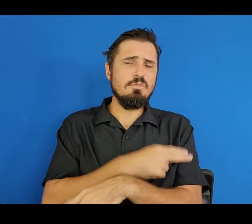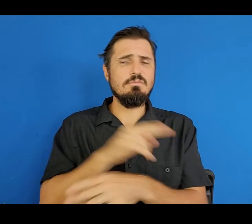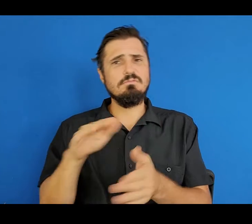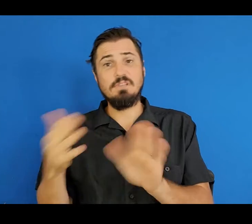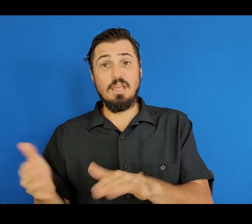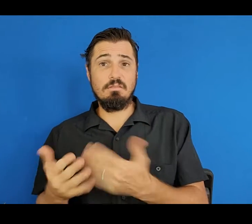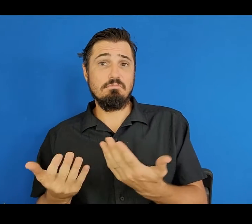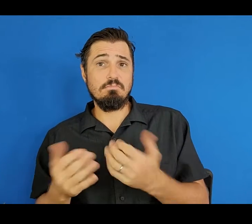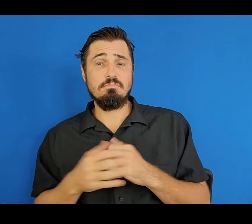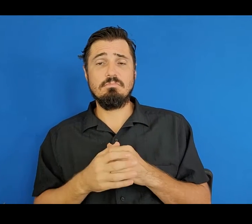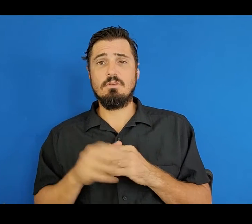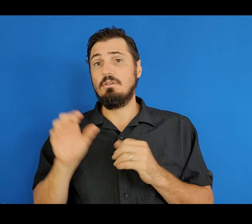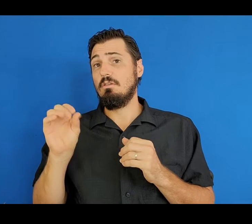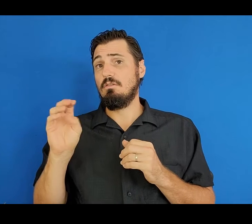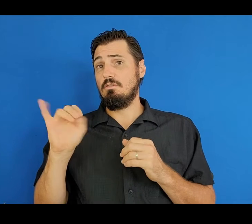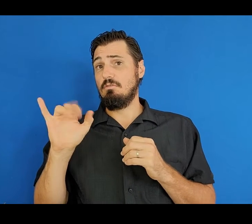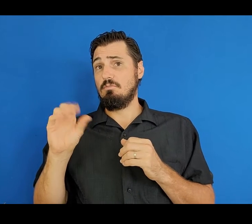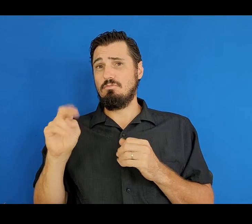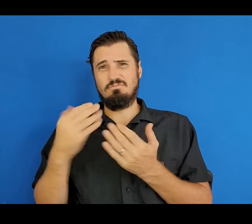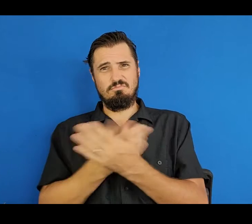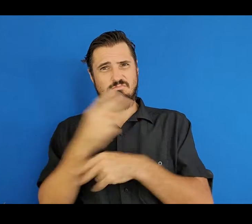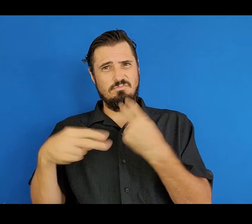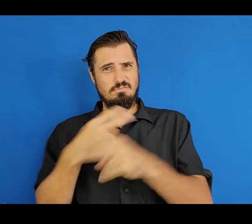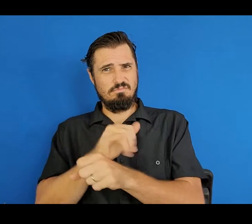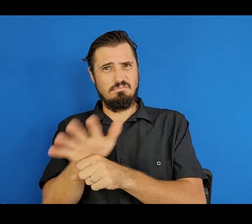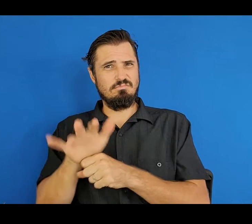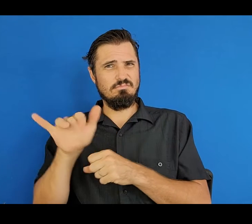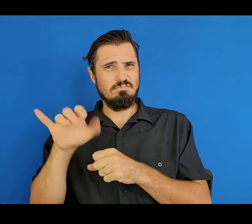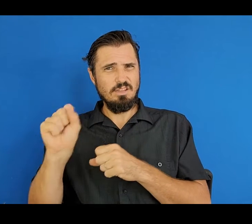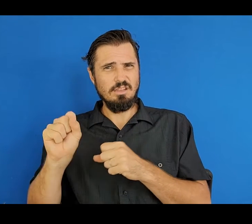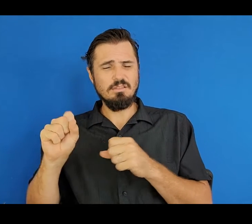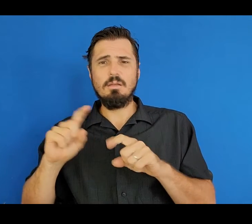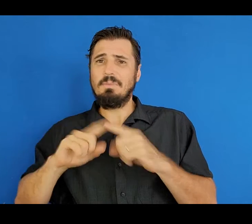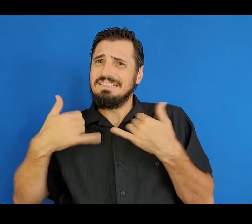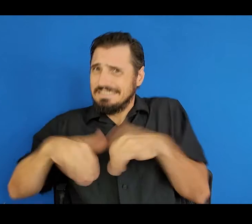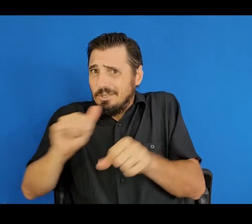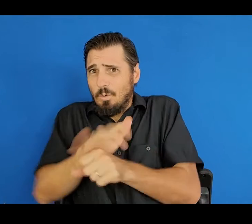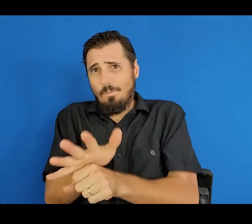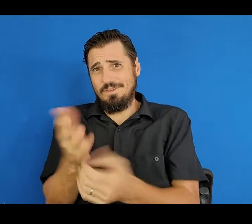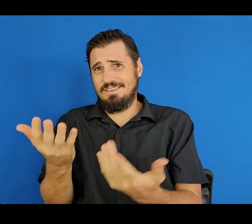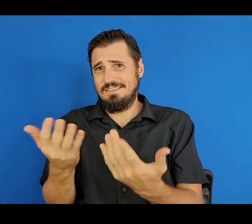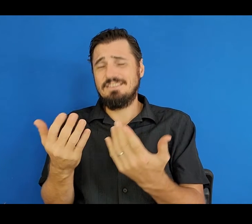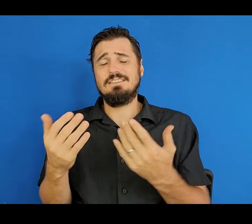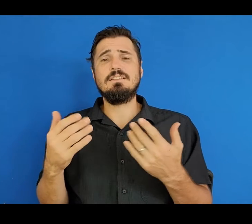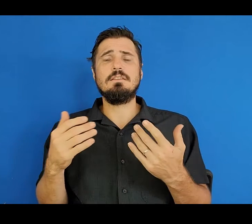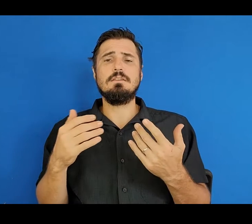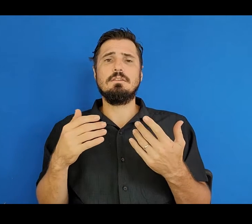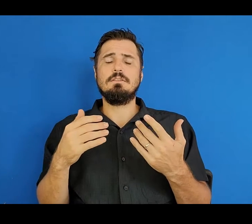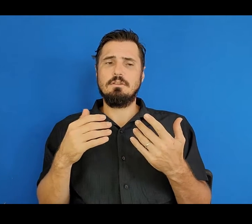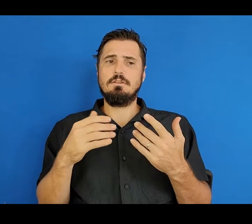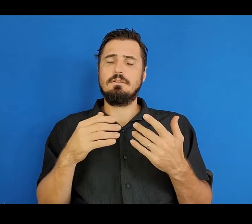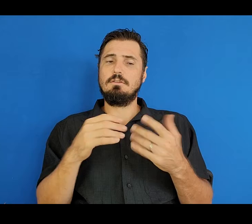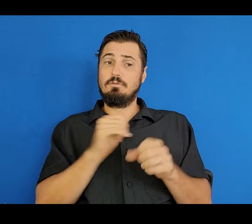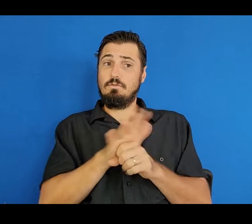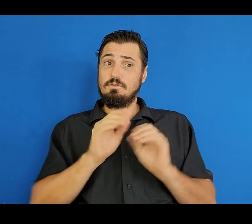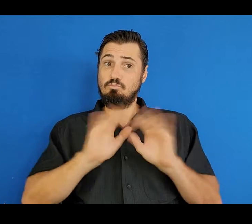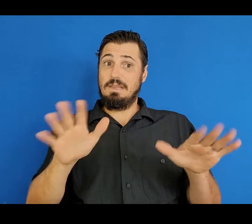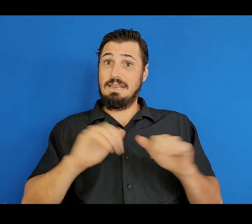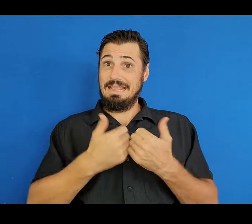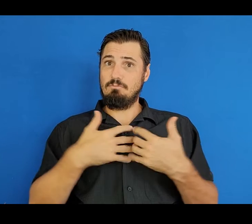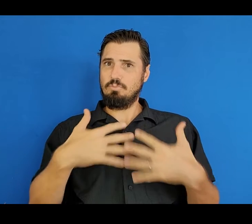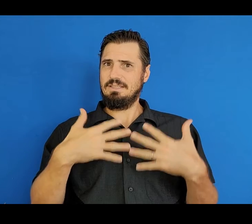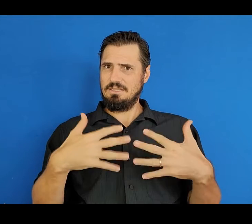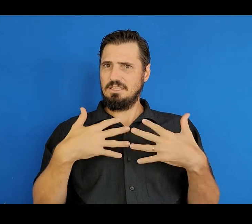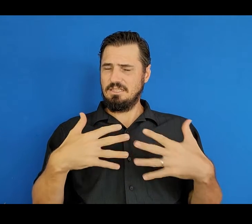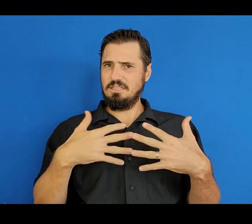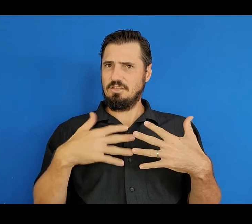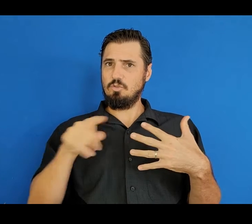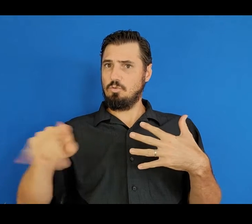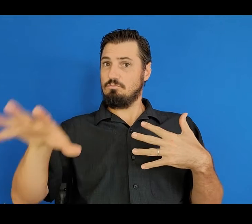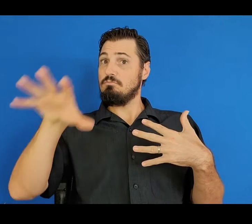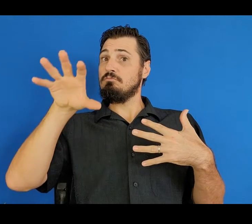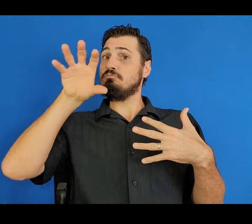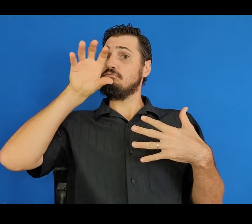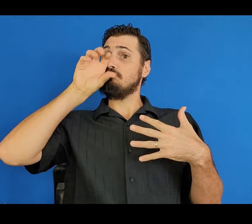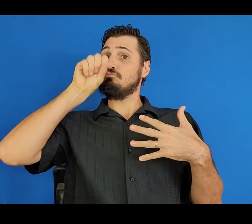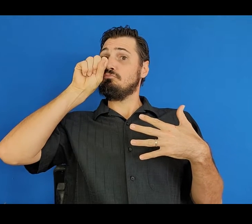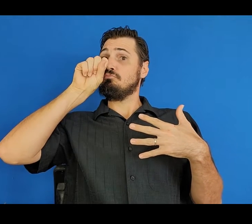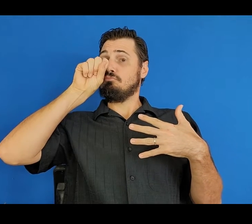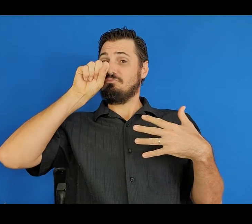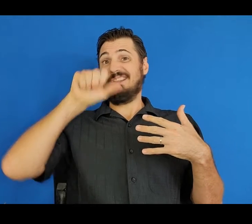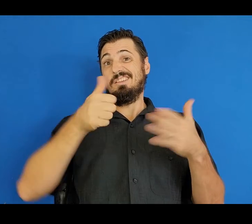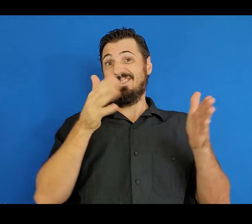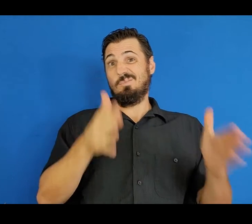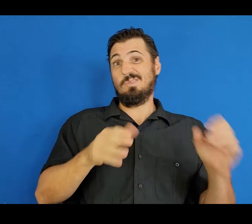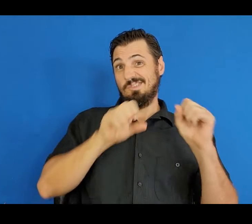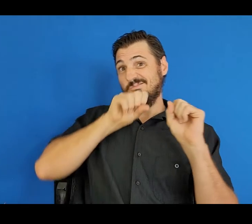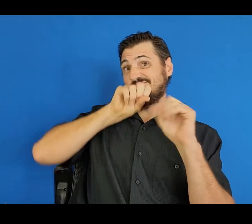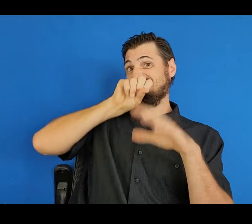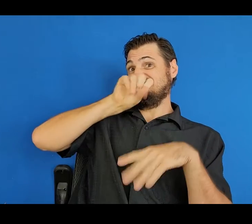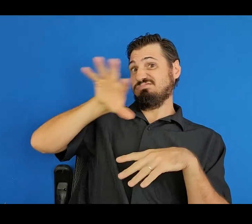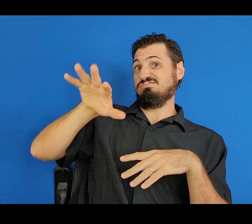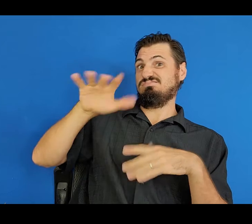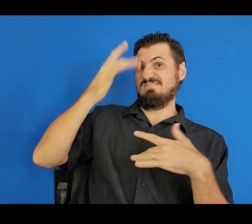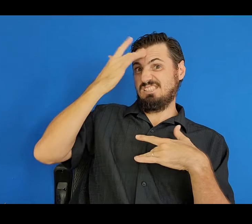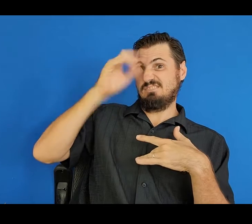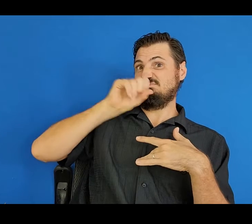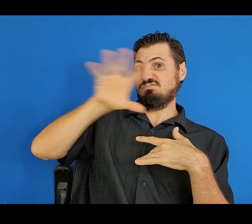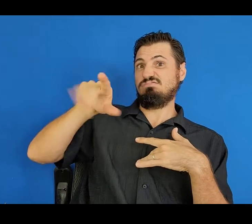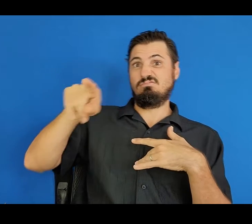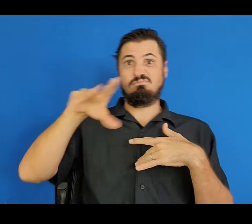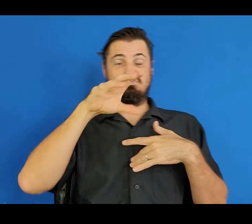Although Omicron is a new variant, it is still a COVID-19 virus. Its spread is respiratory – you catch it by breathing in air exhaled by an infected person. And we all have a lot of experience with